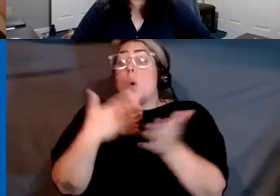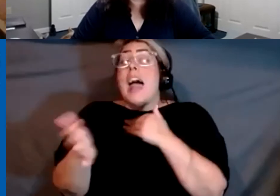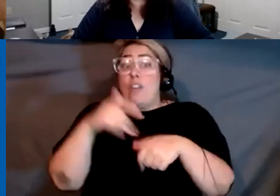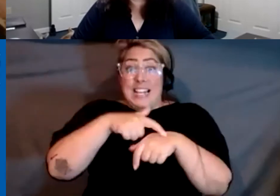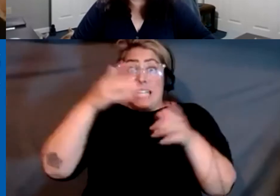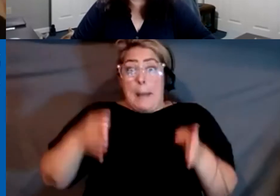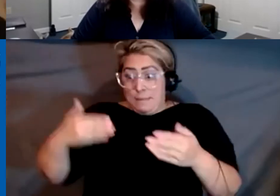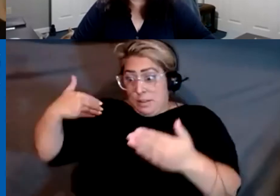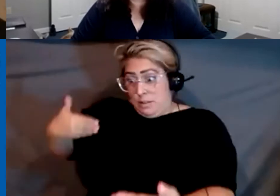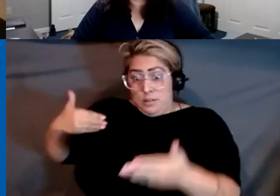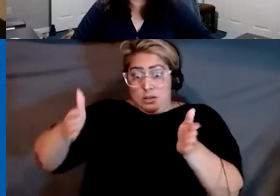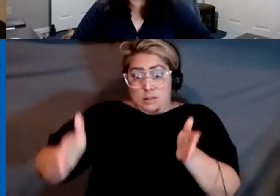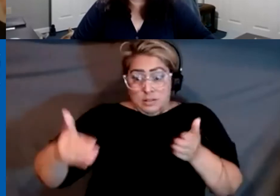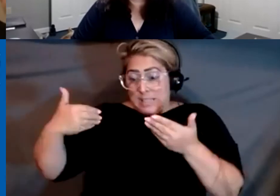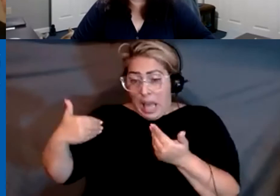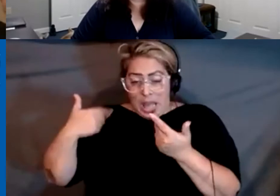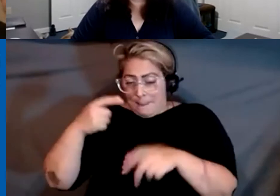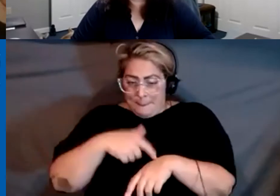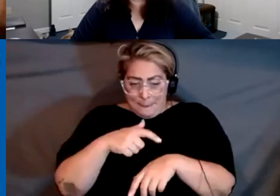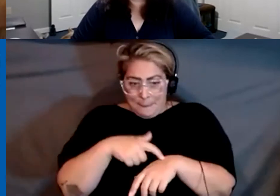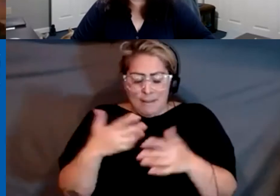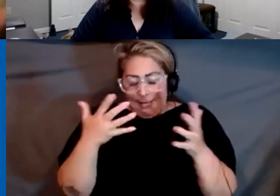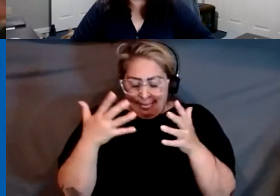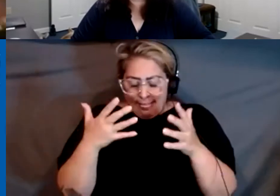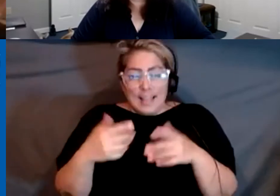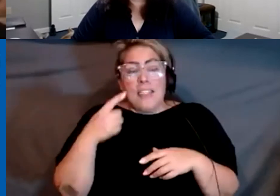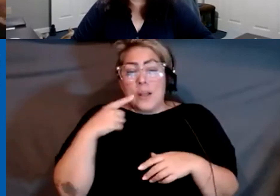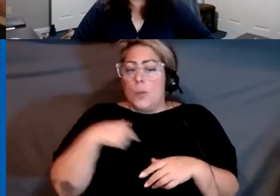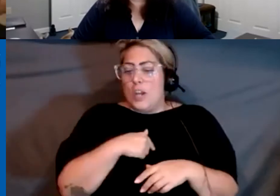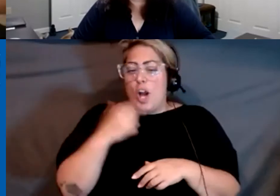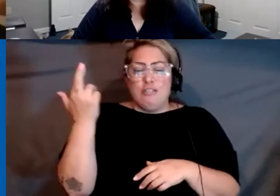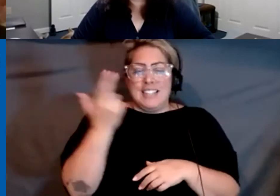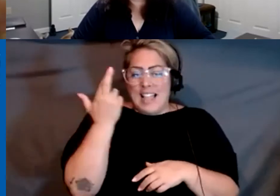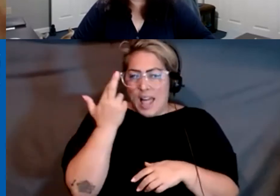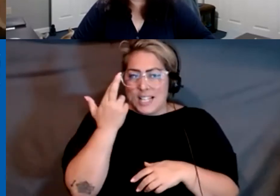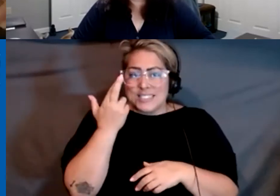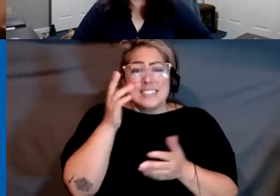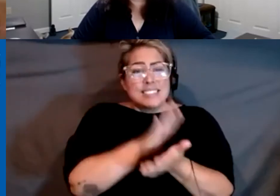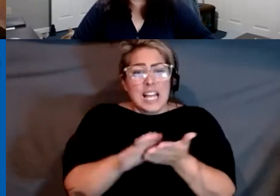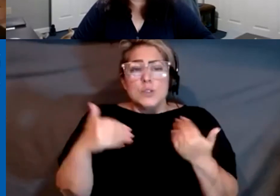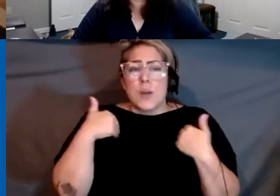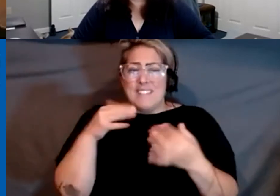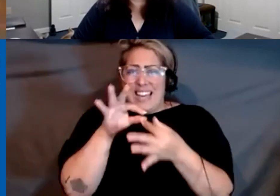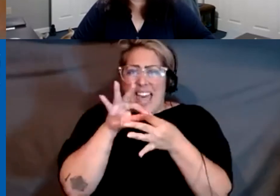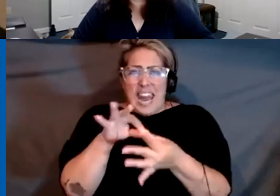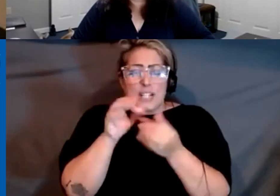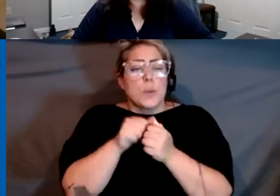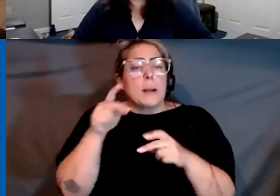I think we are realizing it is nice to have connection with people close to us. Neighborhoods and communities.